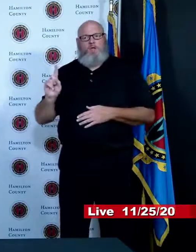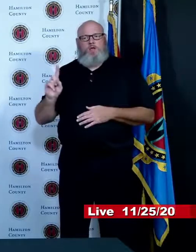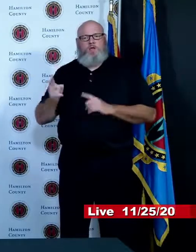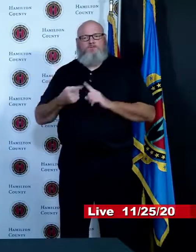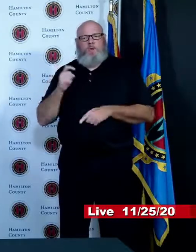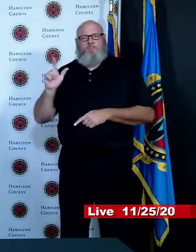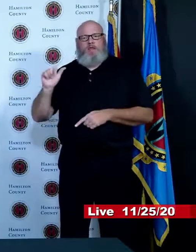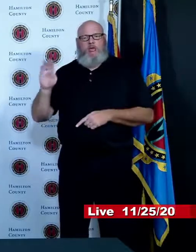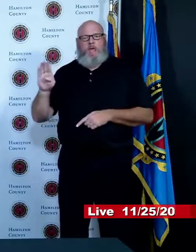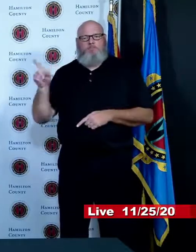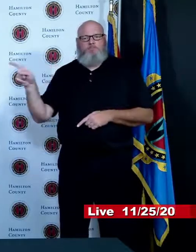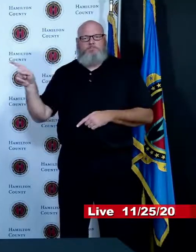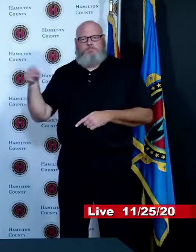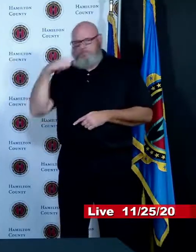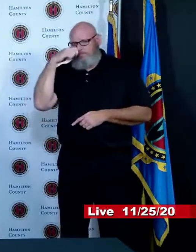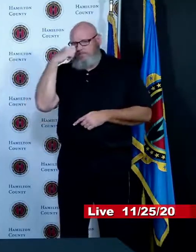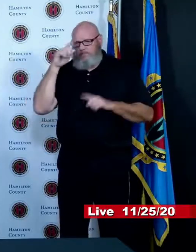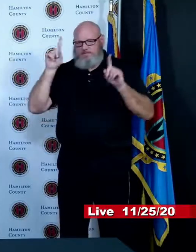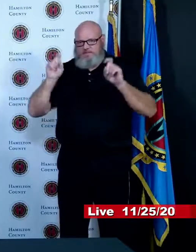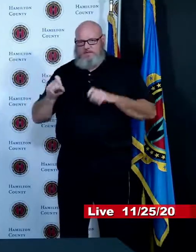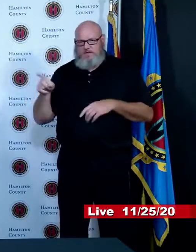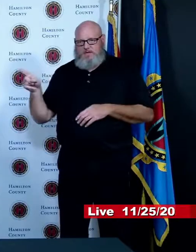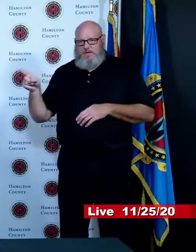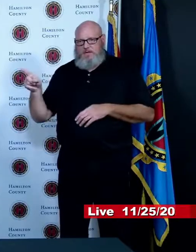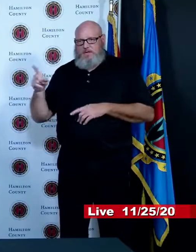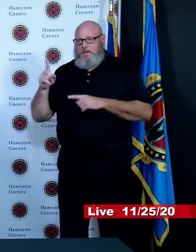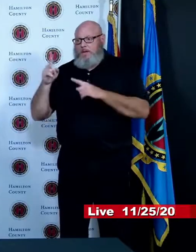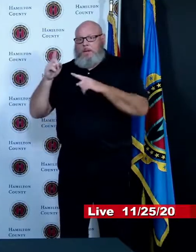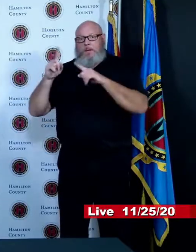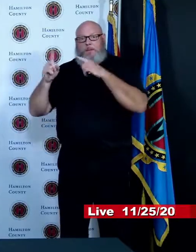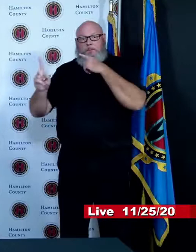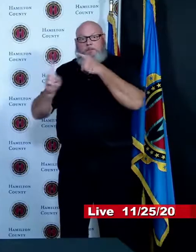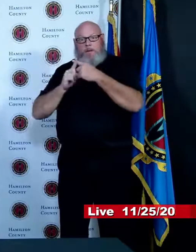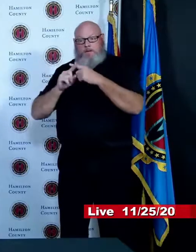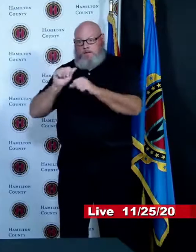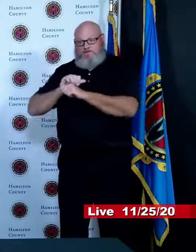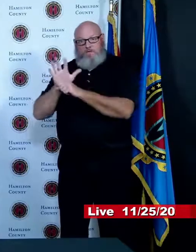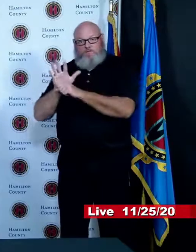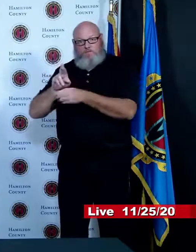positive test result the Ohio department of health through orders have required that Covid-19 cases